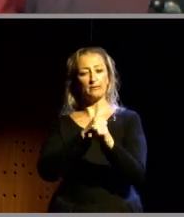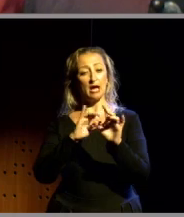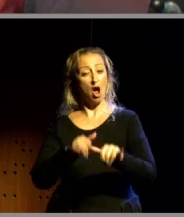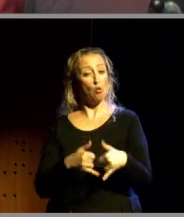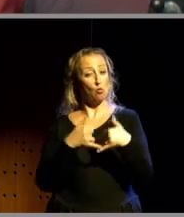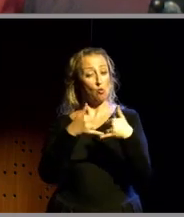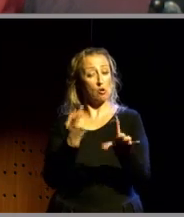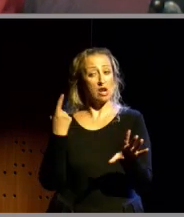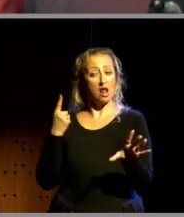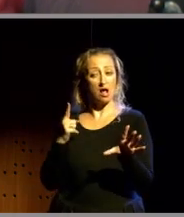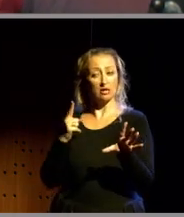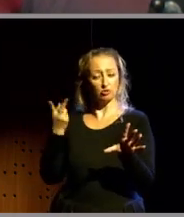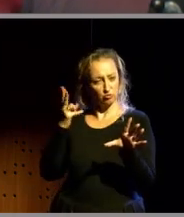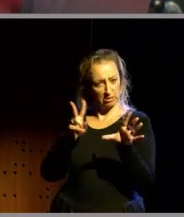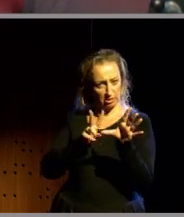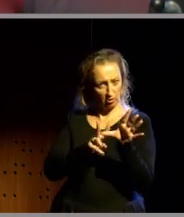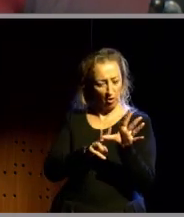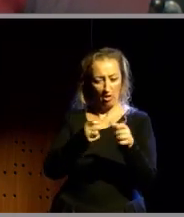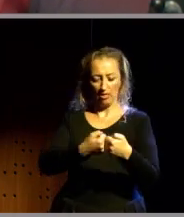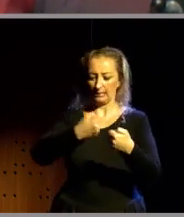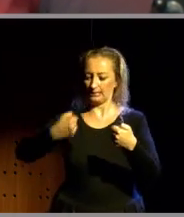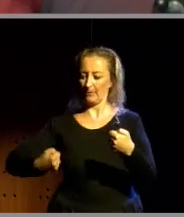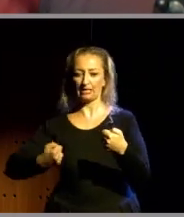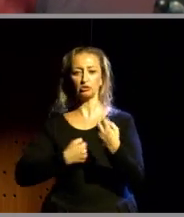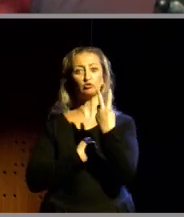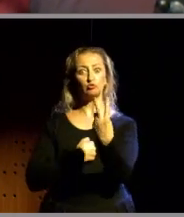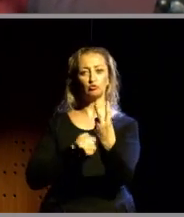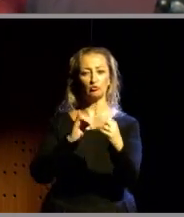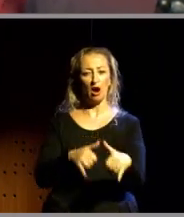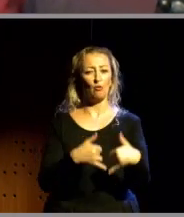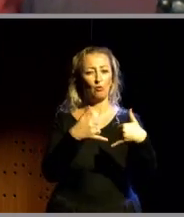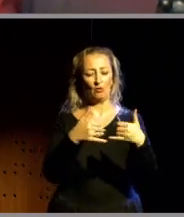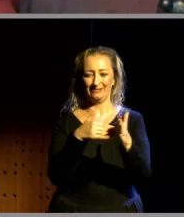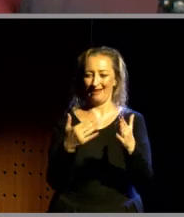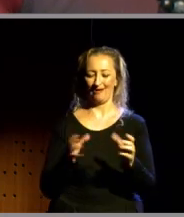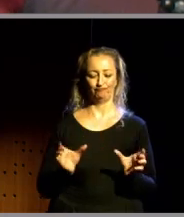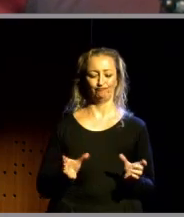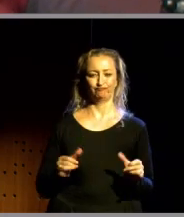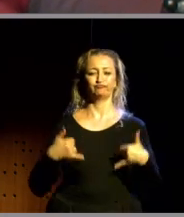to make sure there are two awards. It gives me great pleasure to announce that the recipient